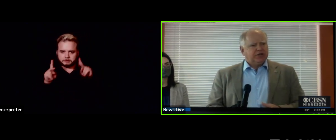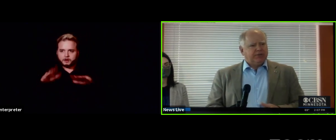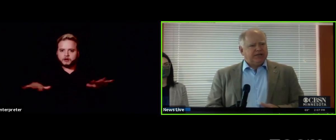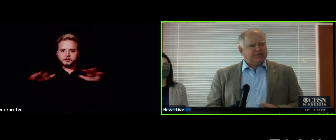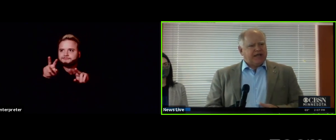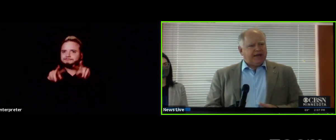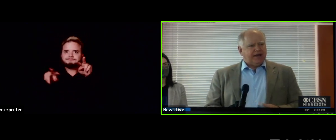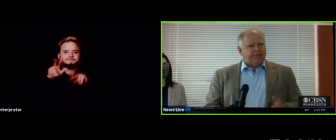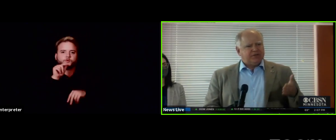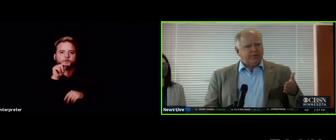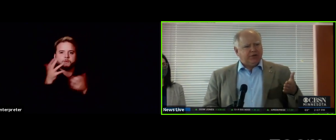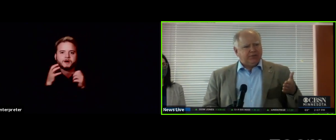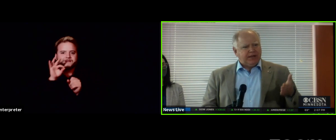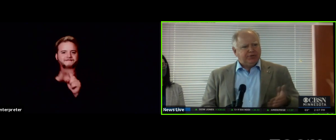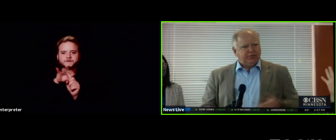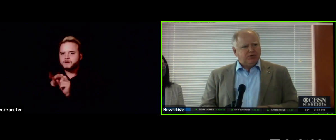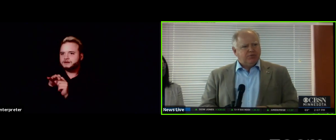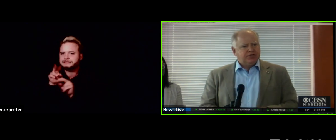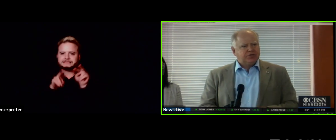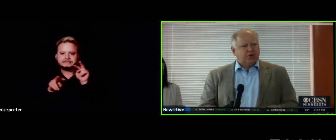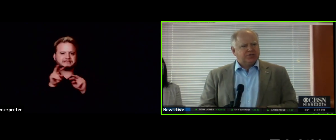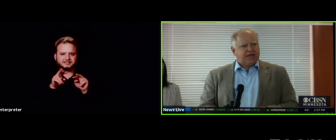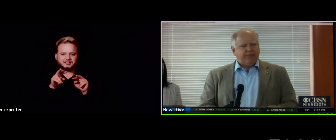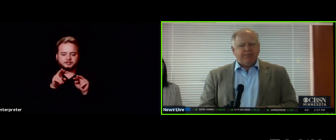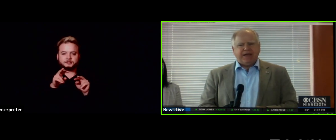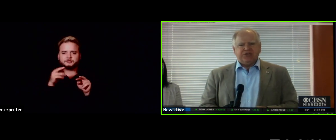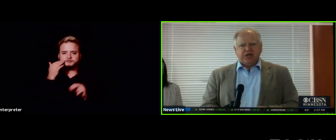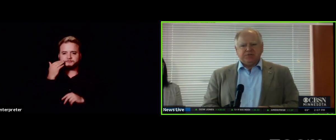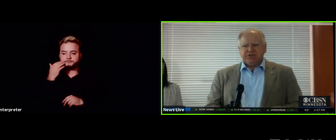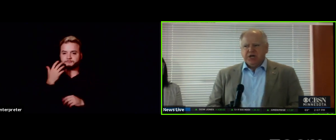needs to stand up, it's the ability to be able to move resources and make adjustments